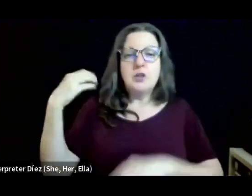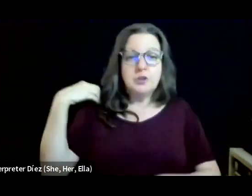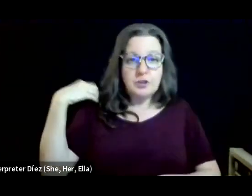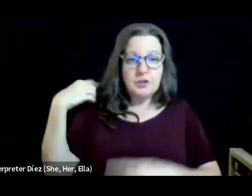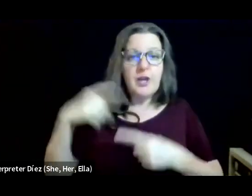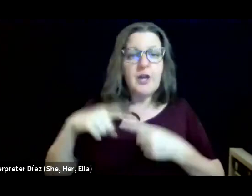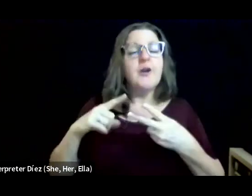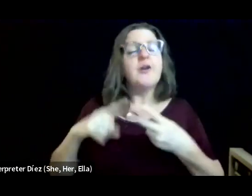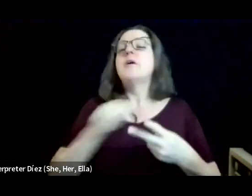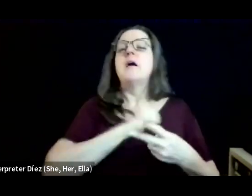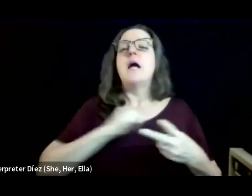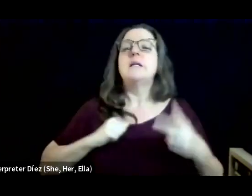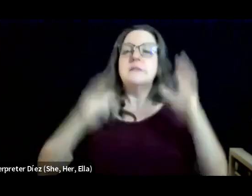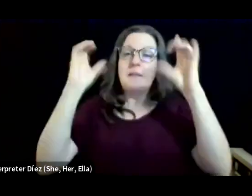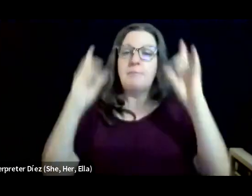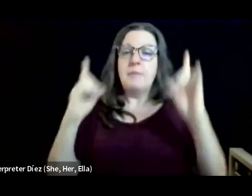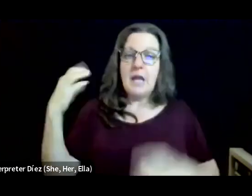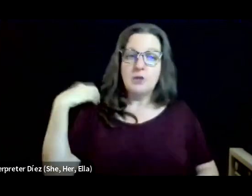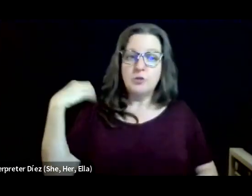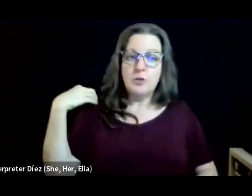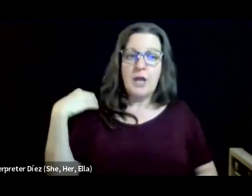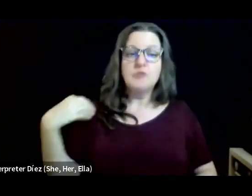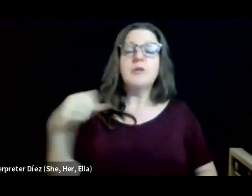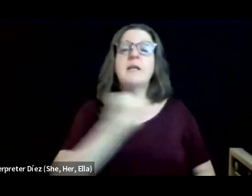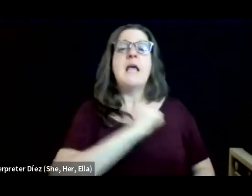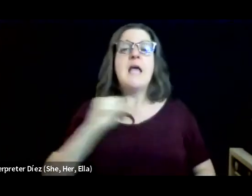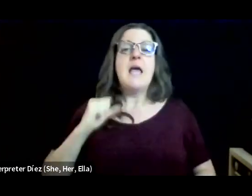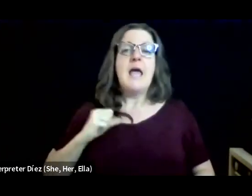the Senate Education Chair are all retiring.